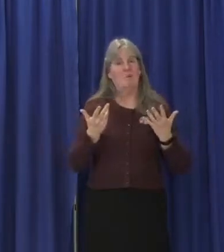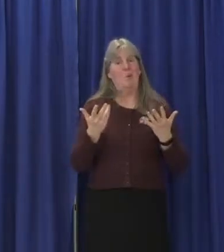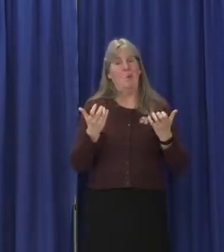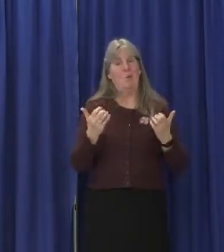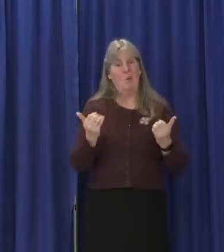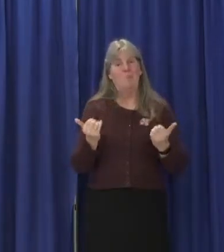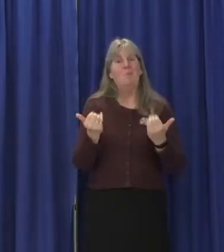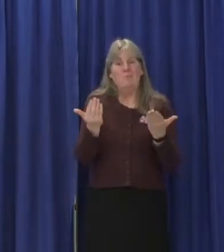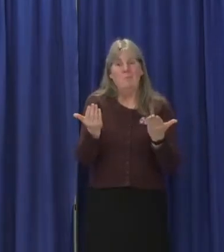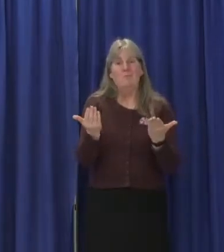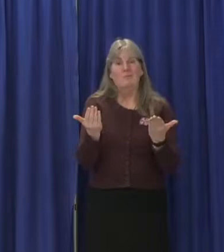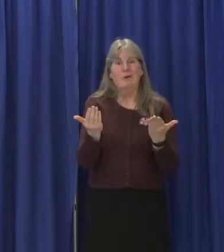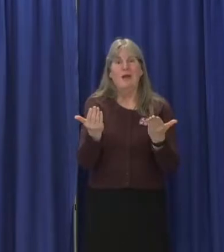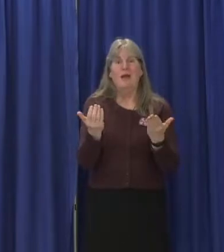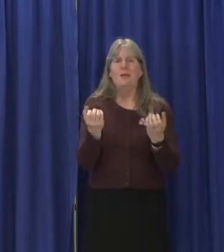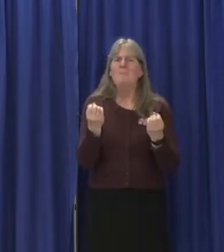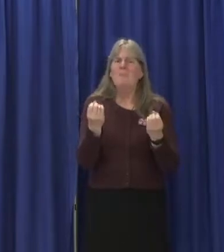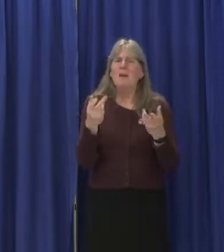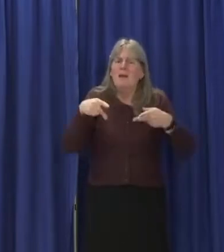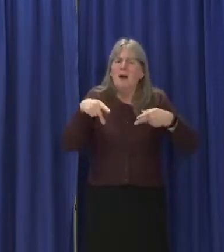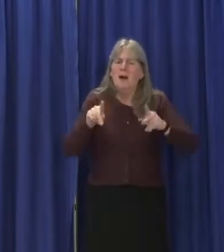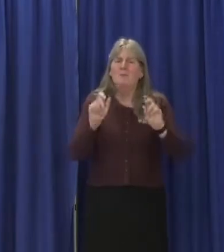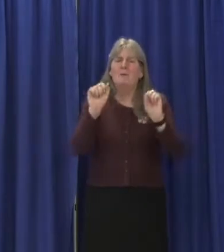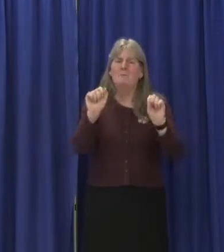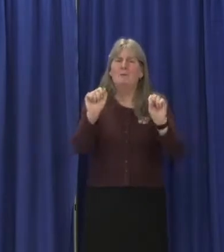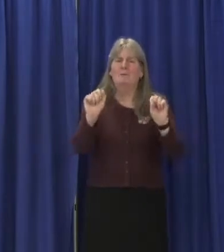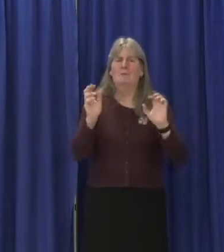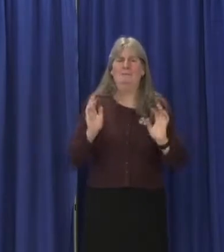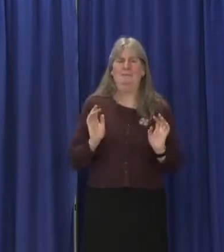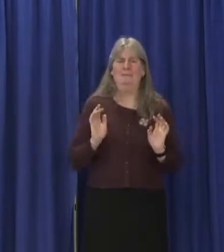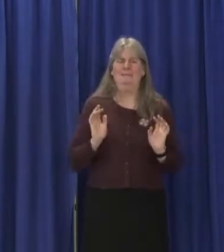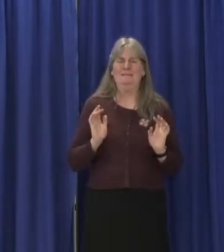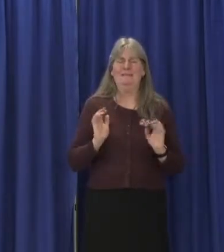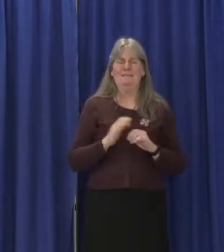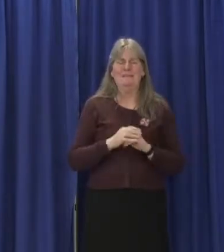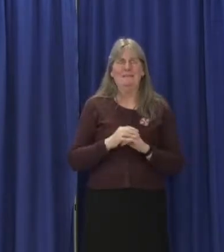as many opportunities as, as we possibly can. And we know this is tricky, but